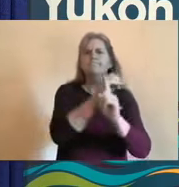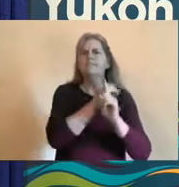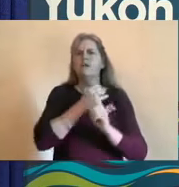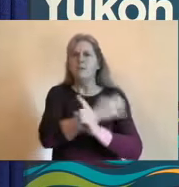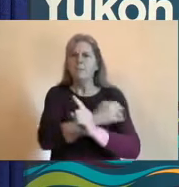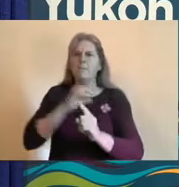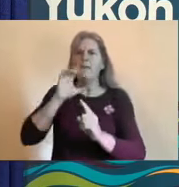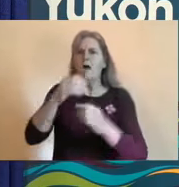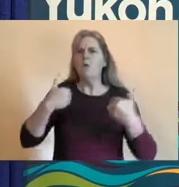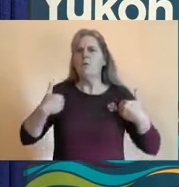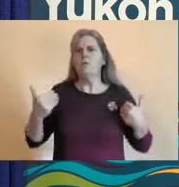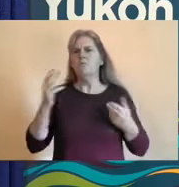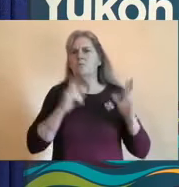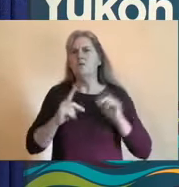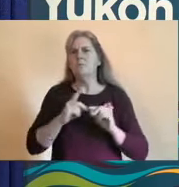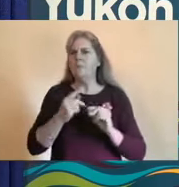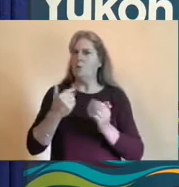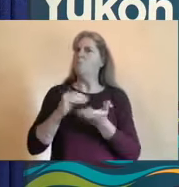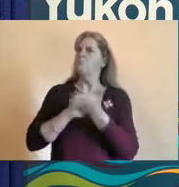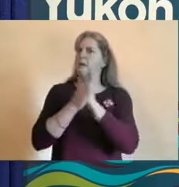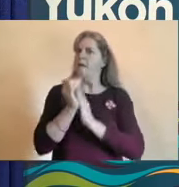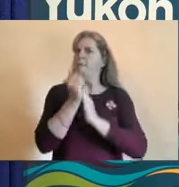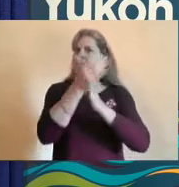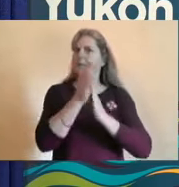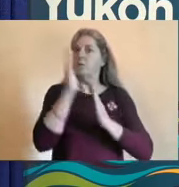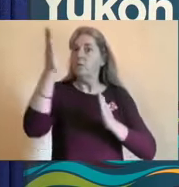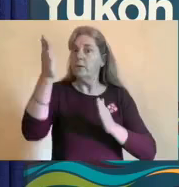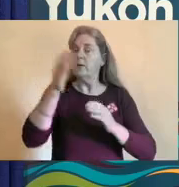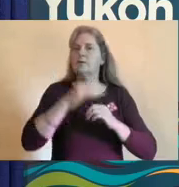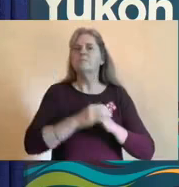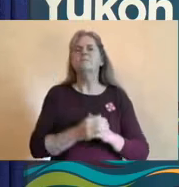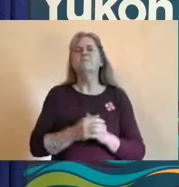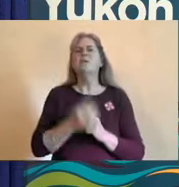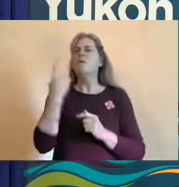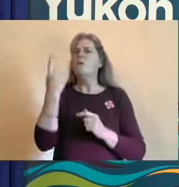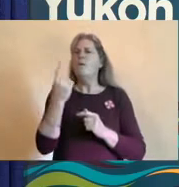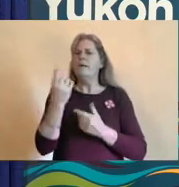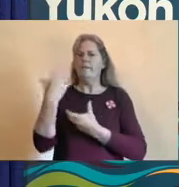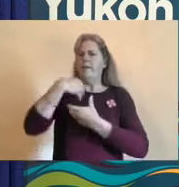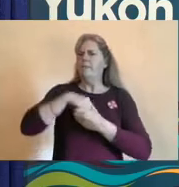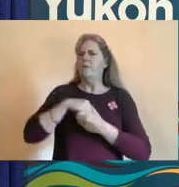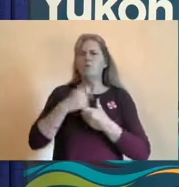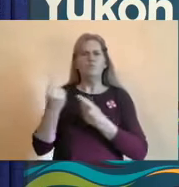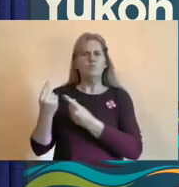As the next generation of leaders. One of the actions in the strategy is to further this